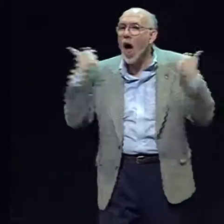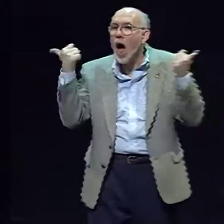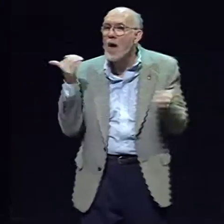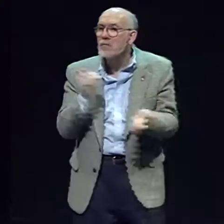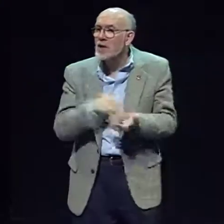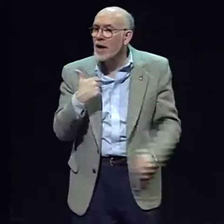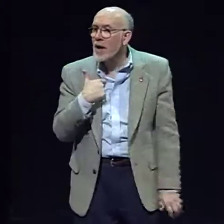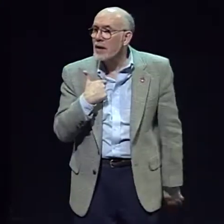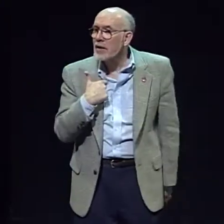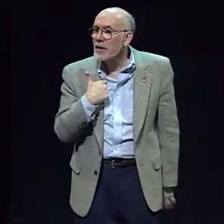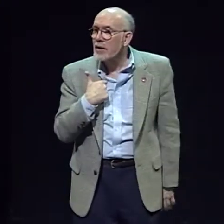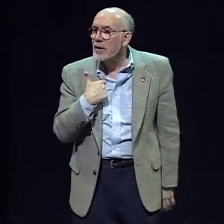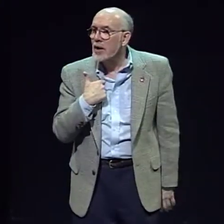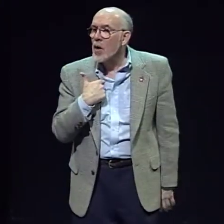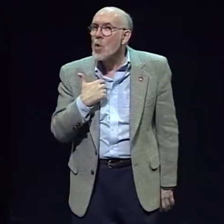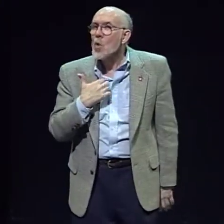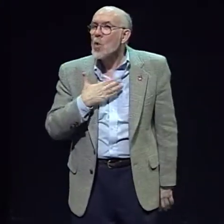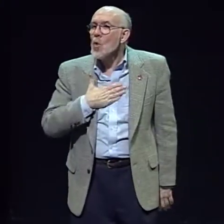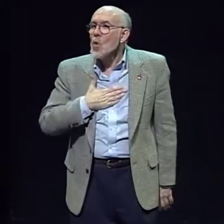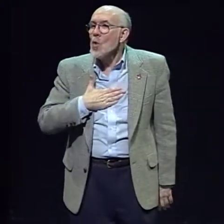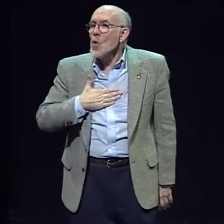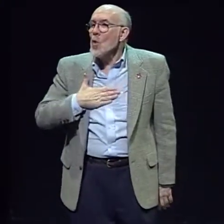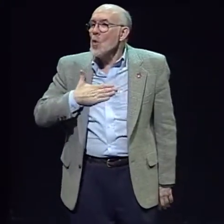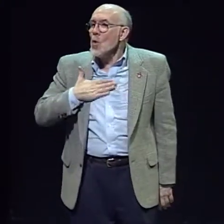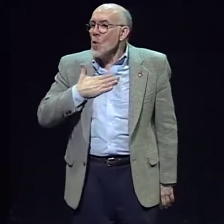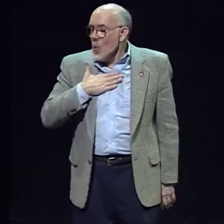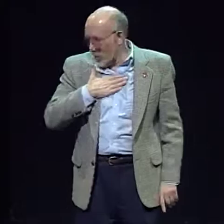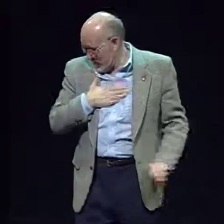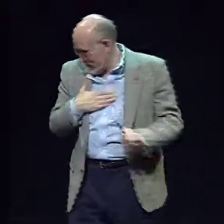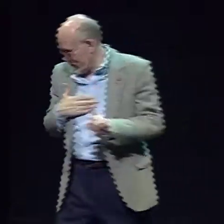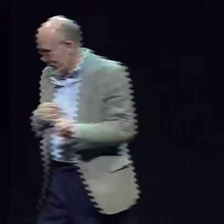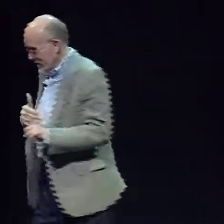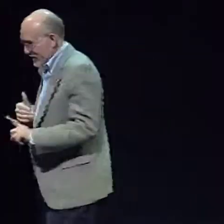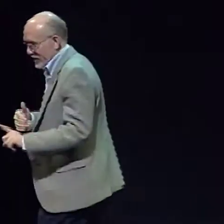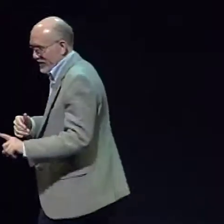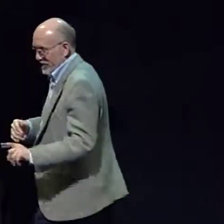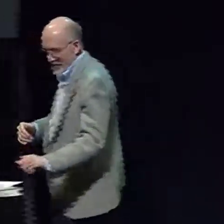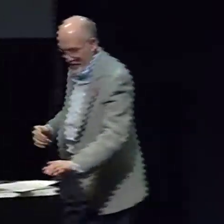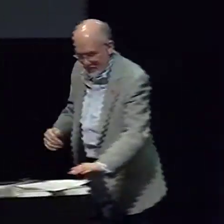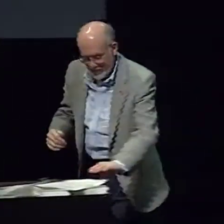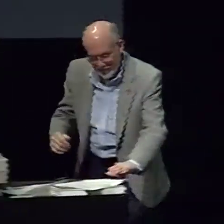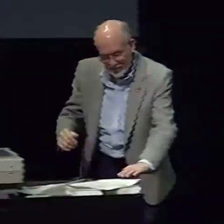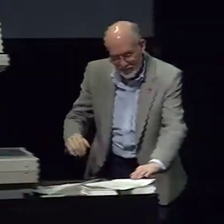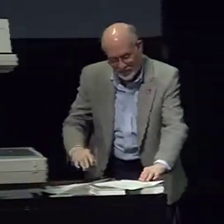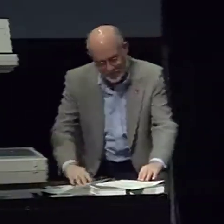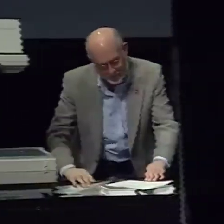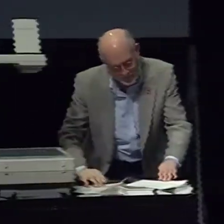AND FEELING ALIVE AGAIN AND ENJOYING THAT.